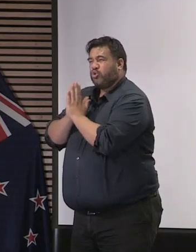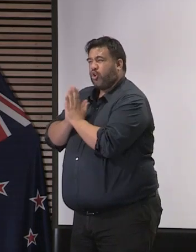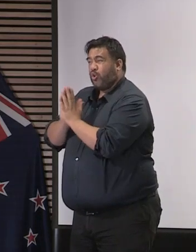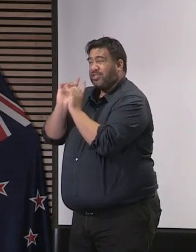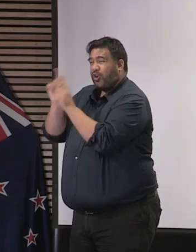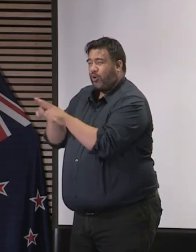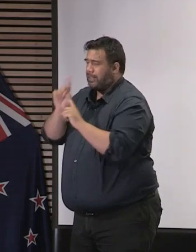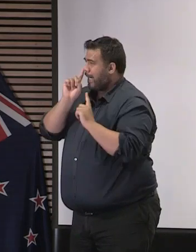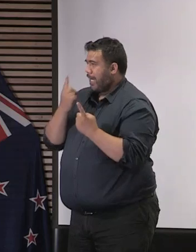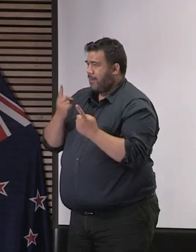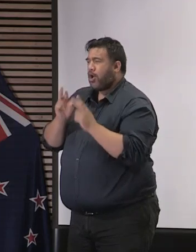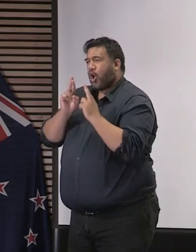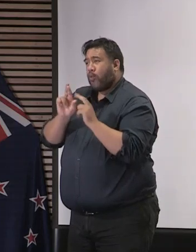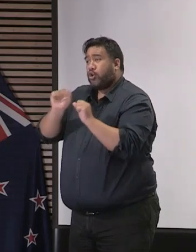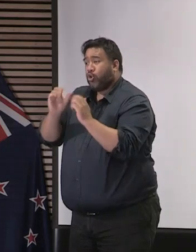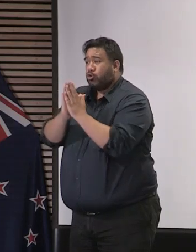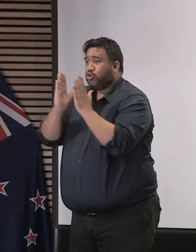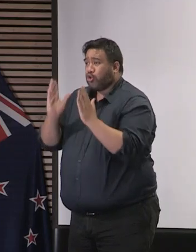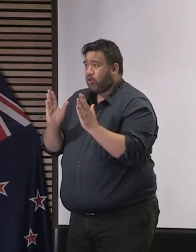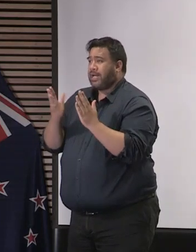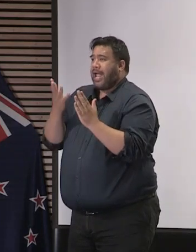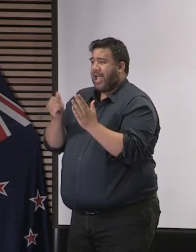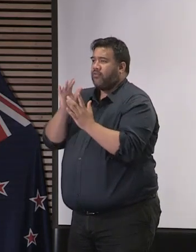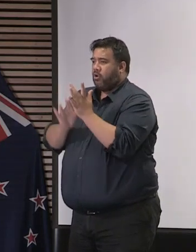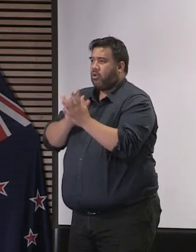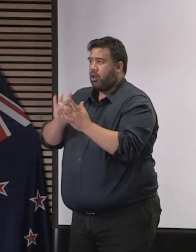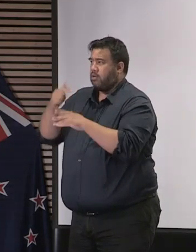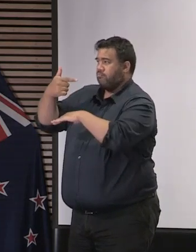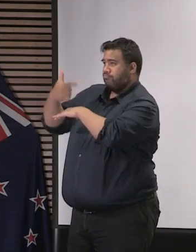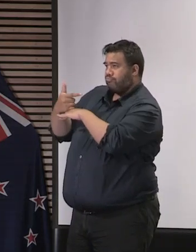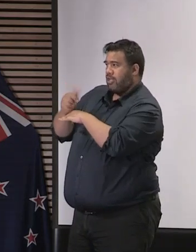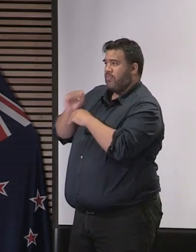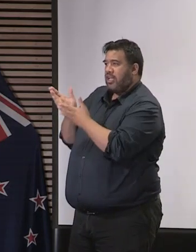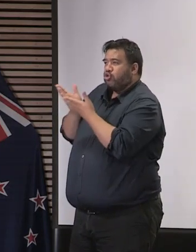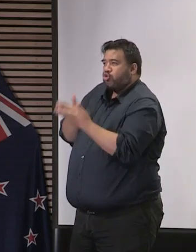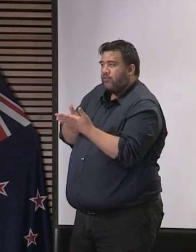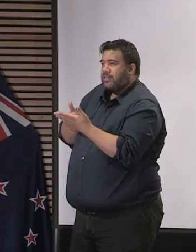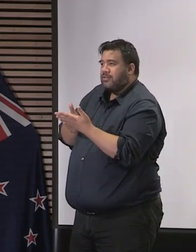will also need to worship at Easter from home, hopefully